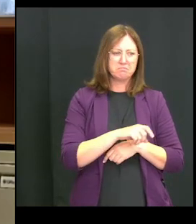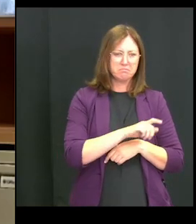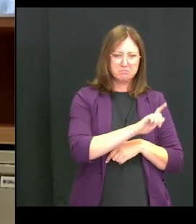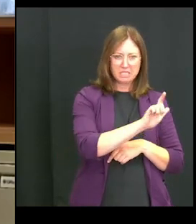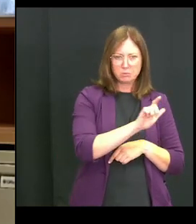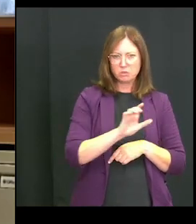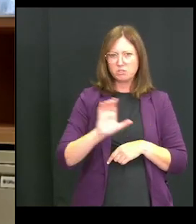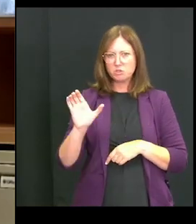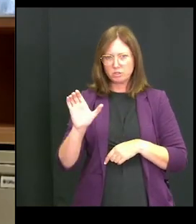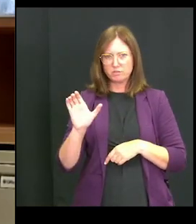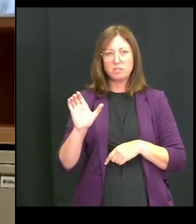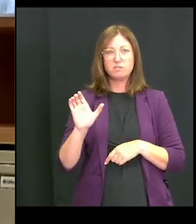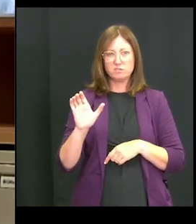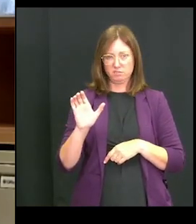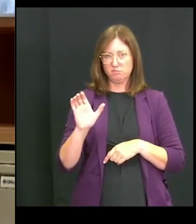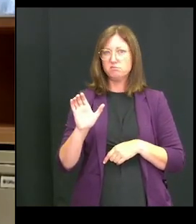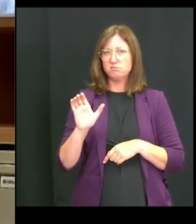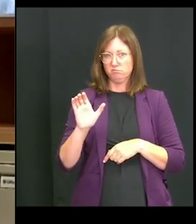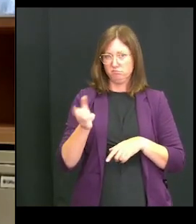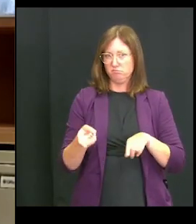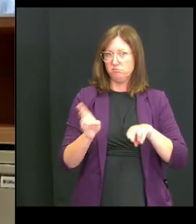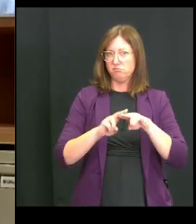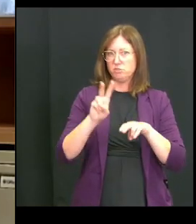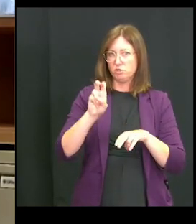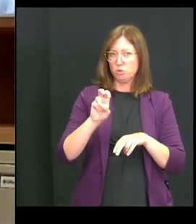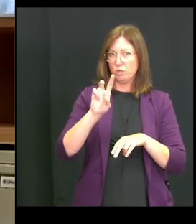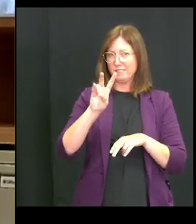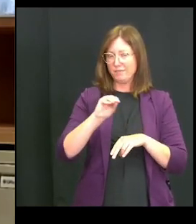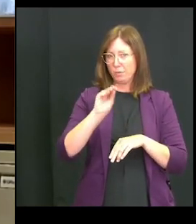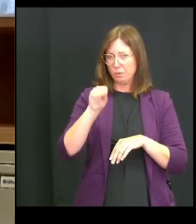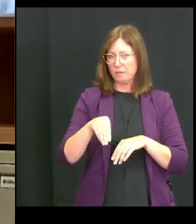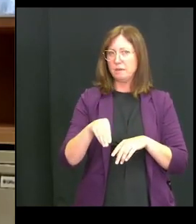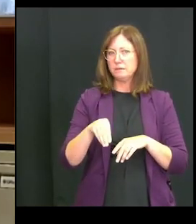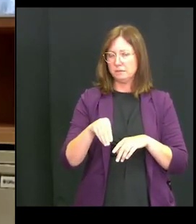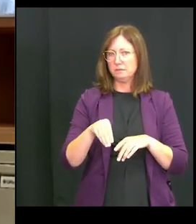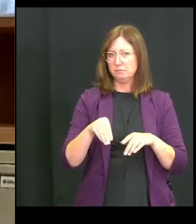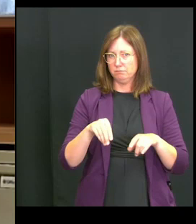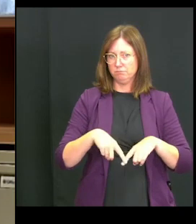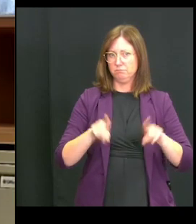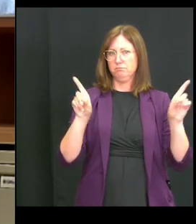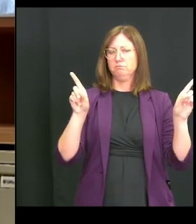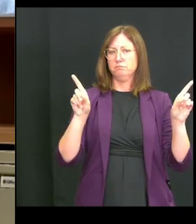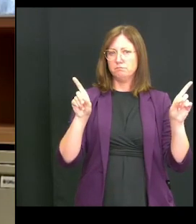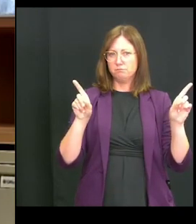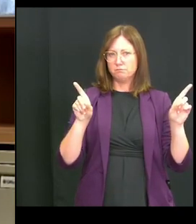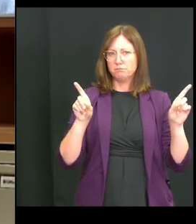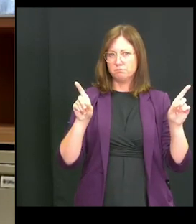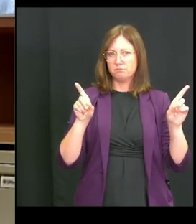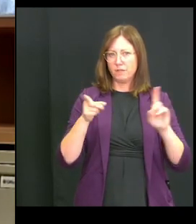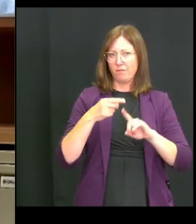has increased 270% over the time of the Canadian election study.